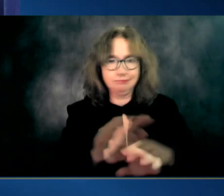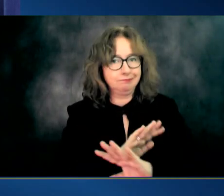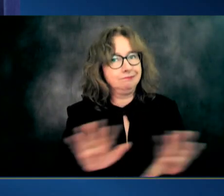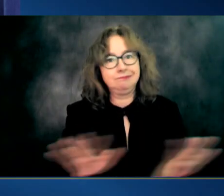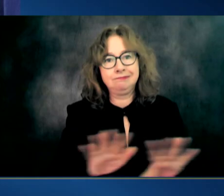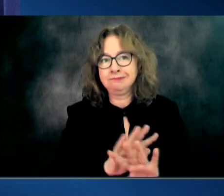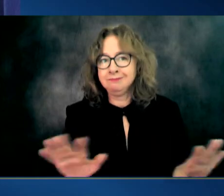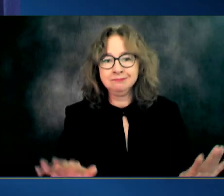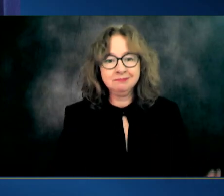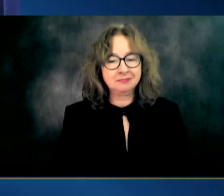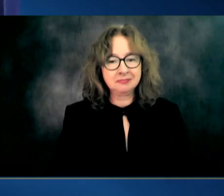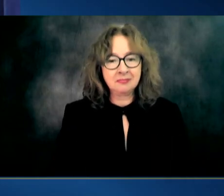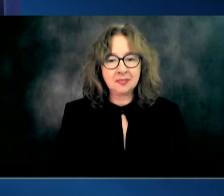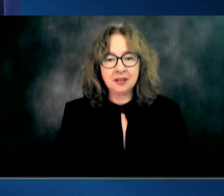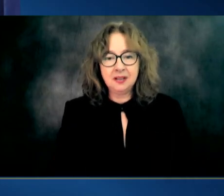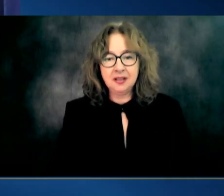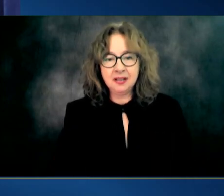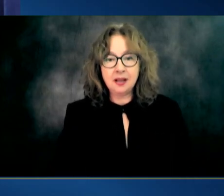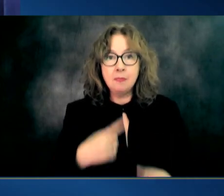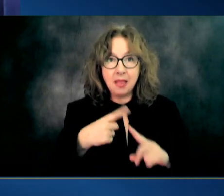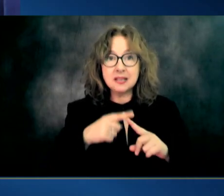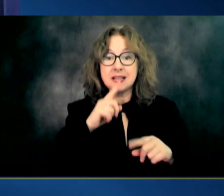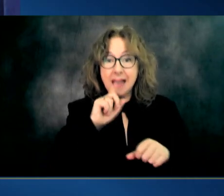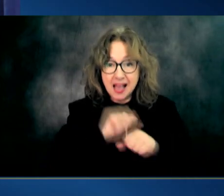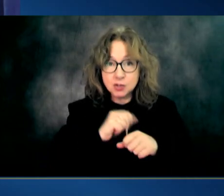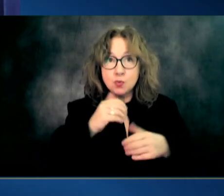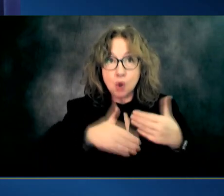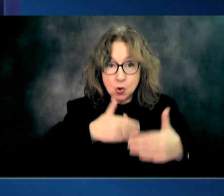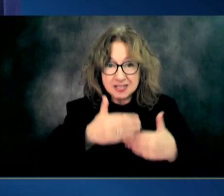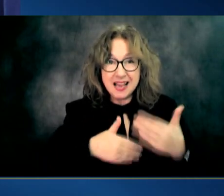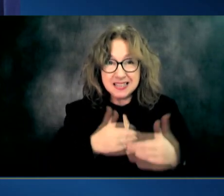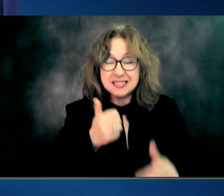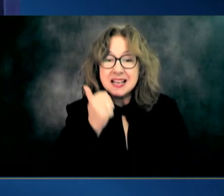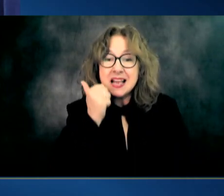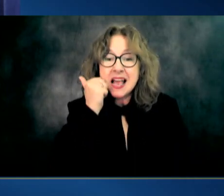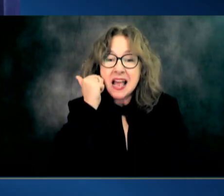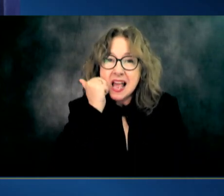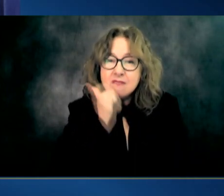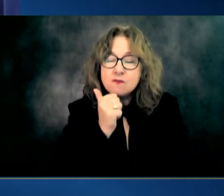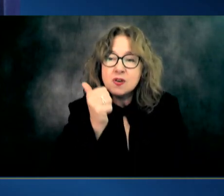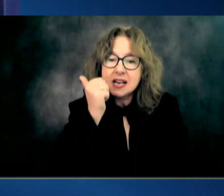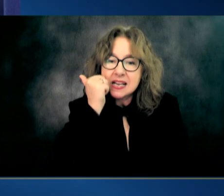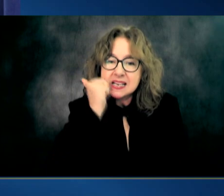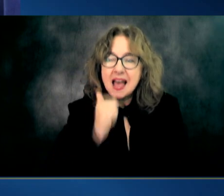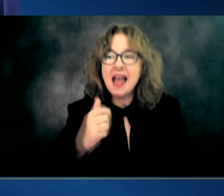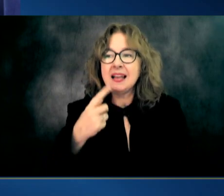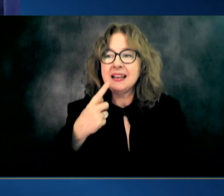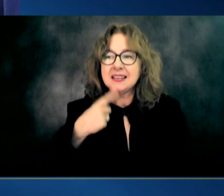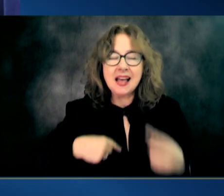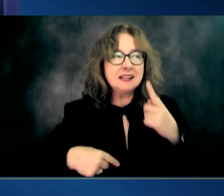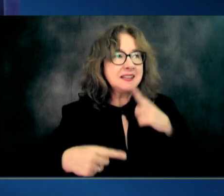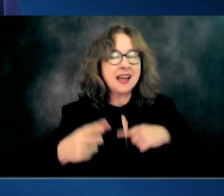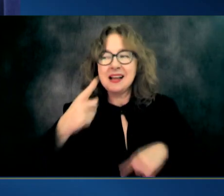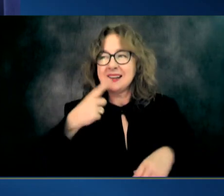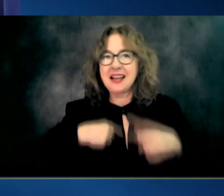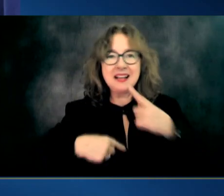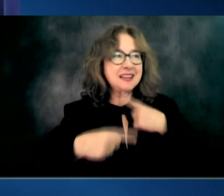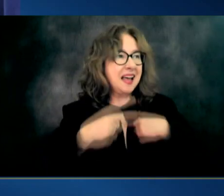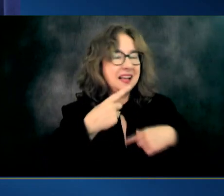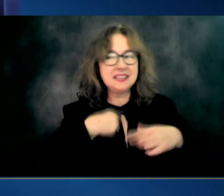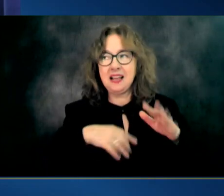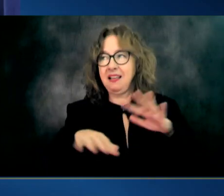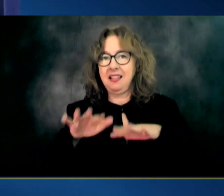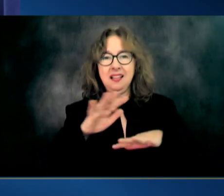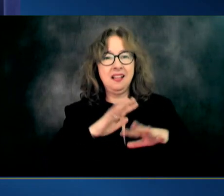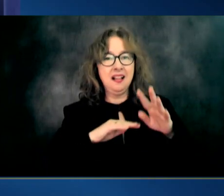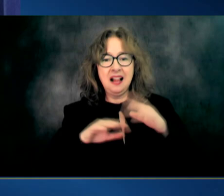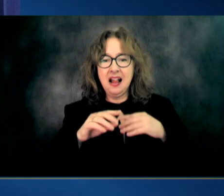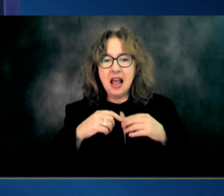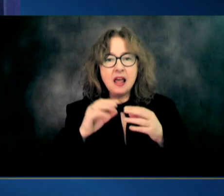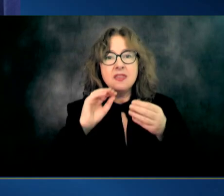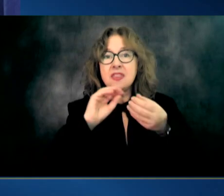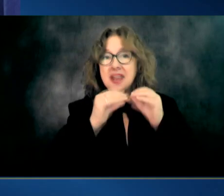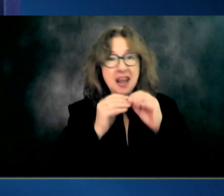also the process of, every single day, you get told something -- like, you lose the numbers and